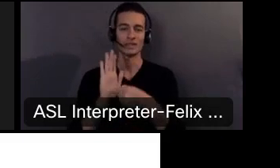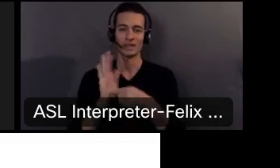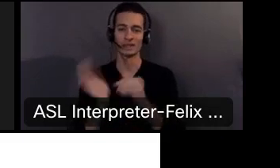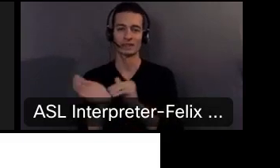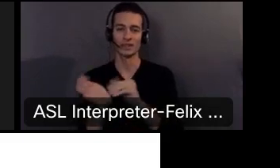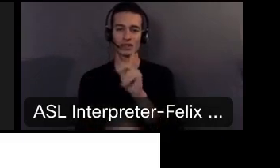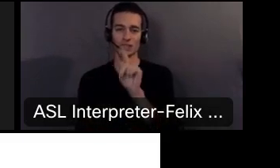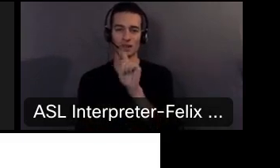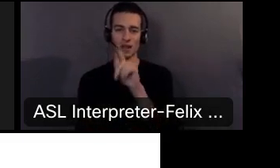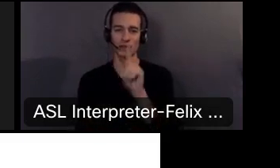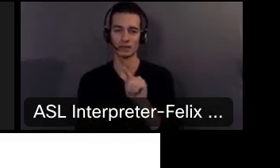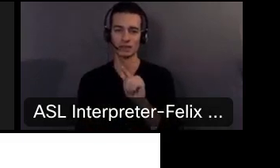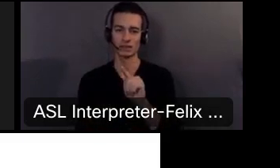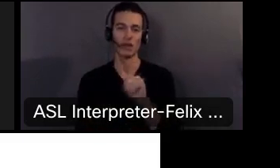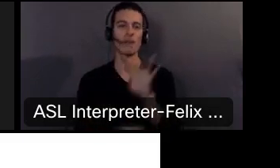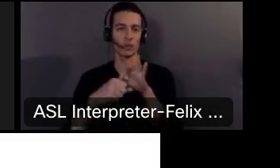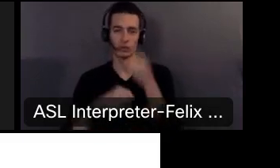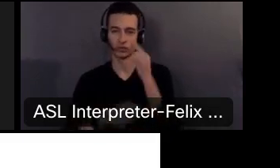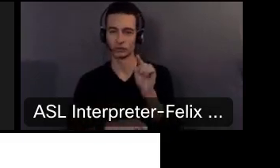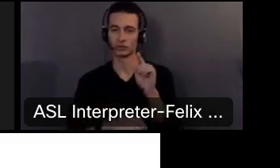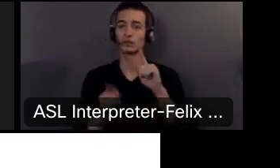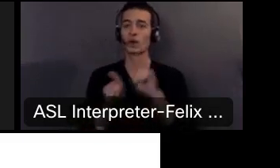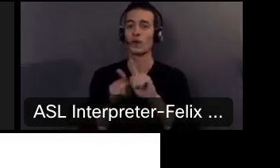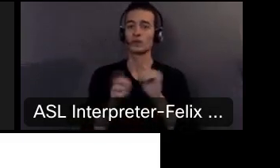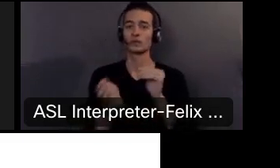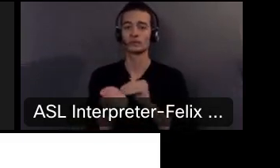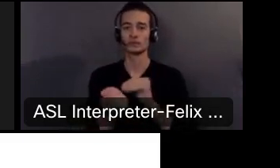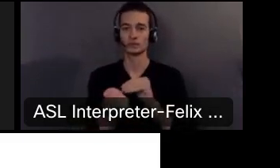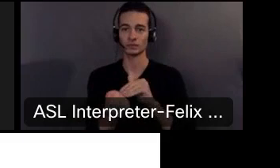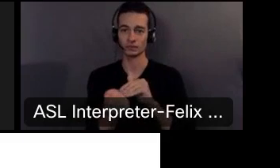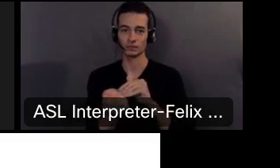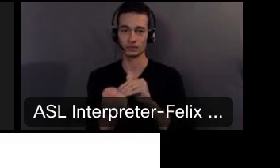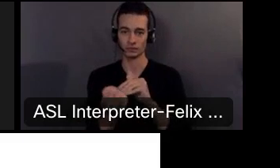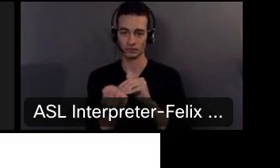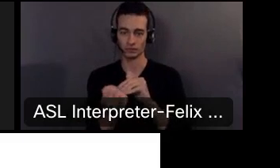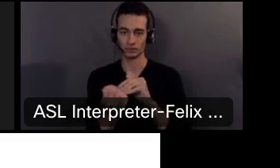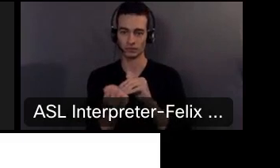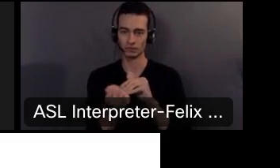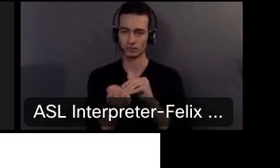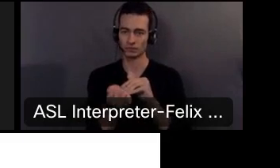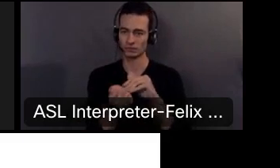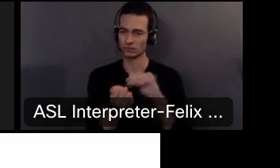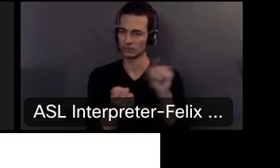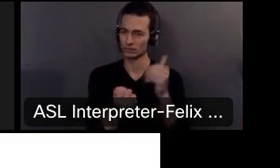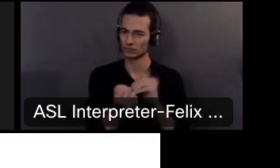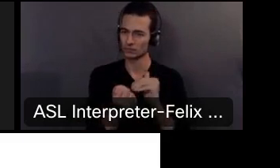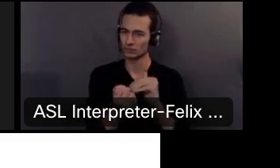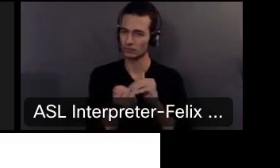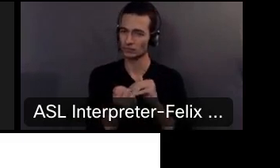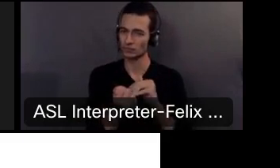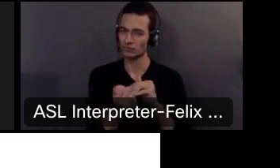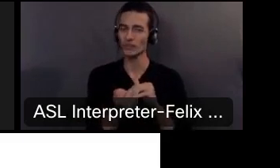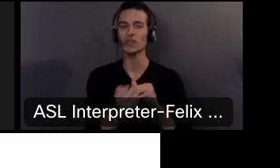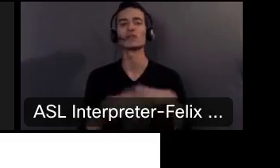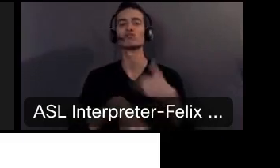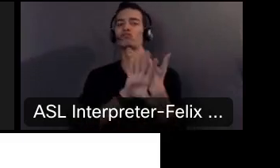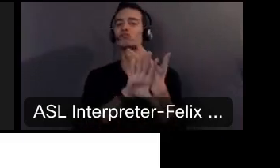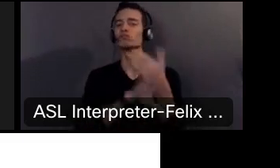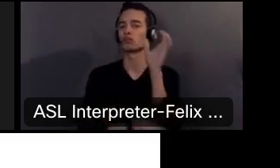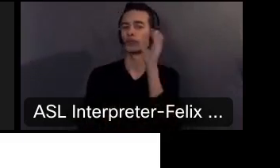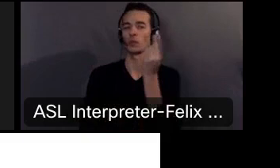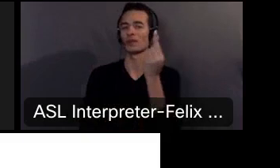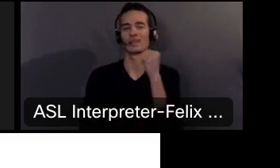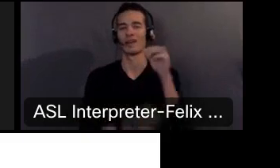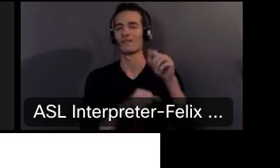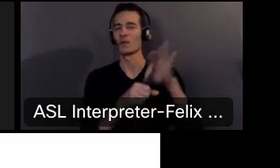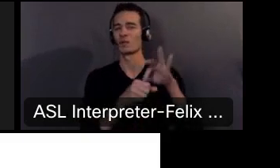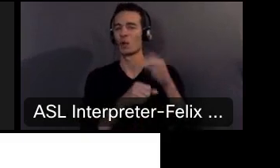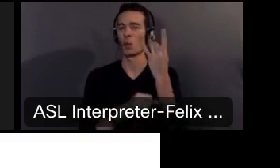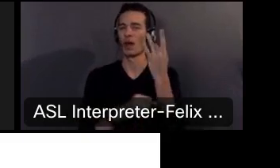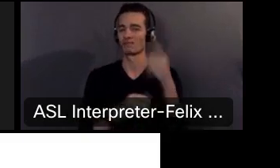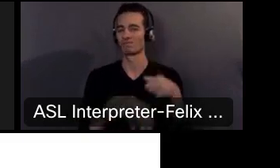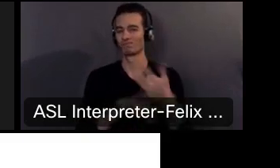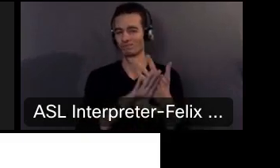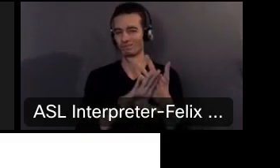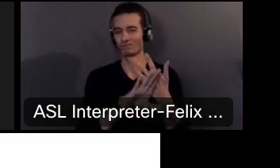And also that doctor Patricia, my phone a board member also is attending virtually and eliciting capacity. Only I now call a motion to adopt the minutes of the November 15th, 2022 meeting.